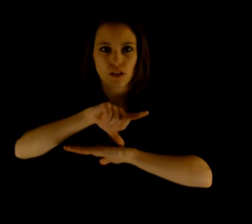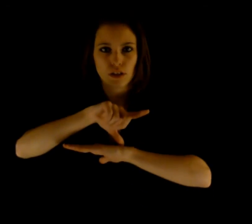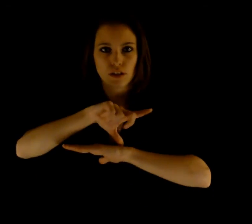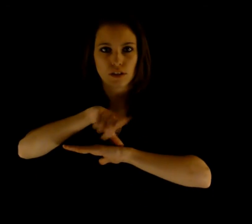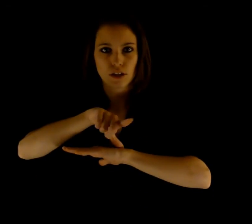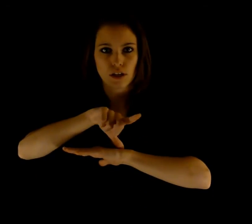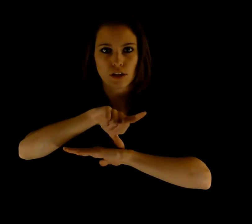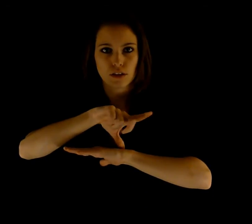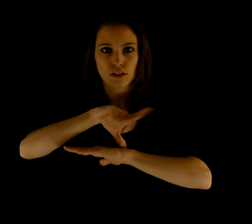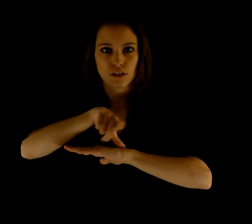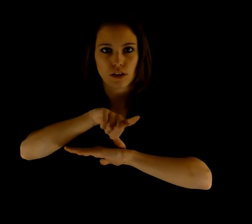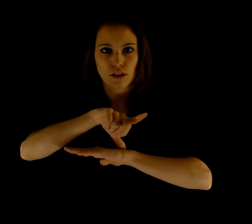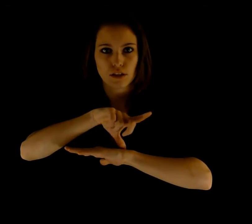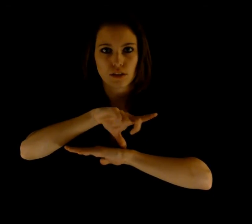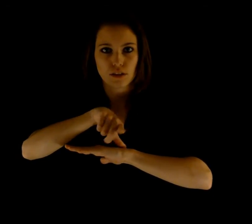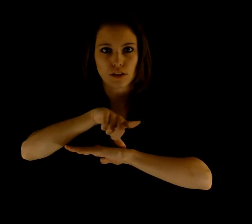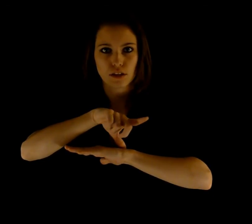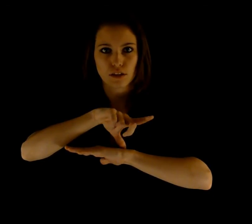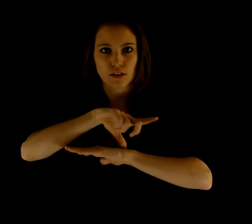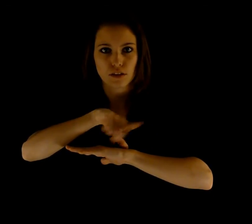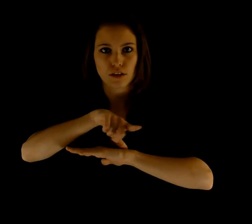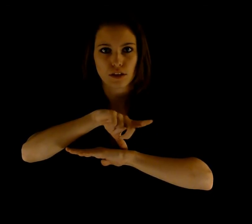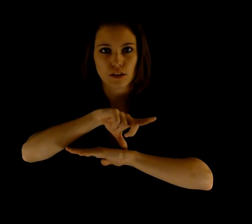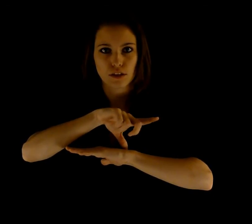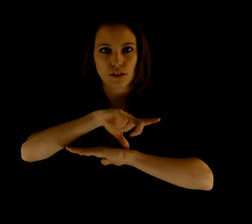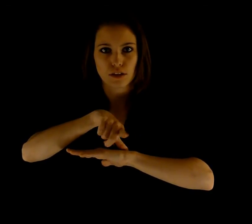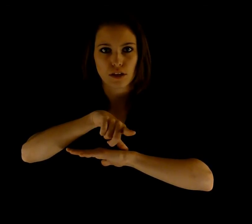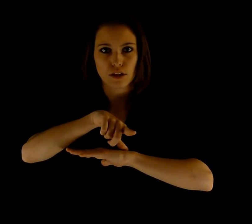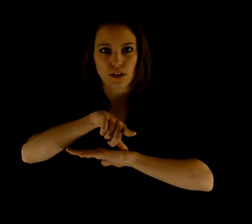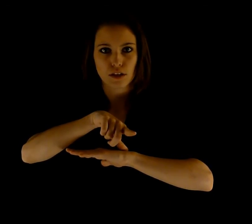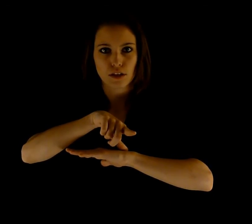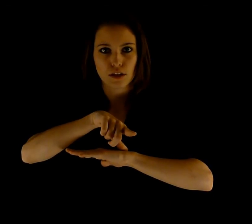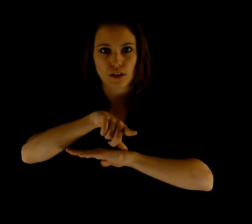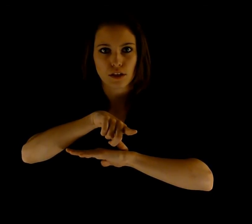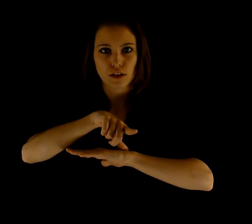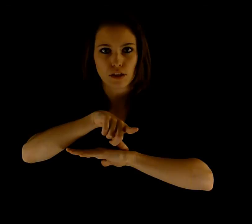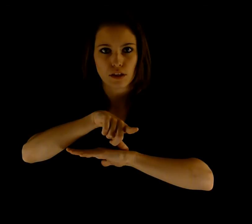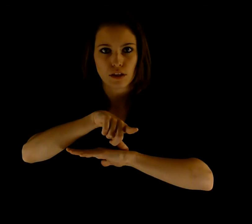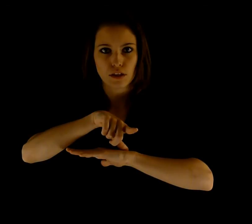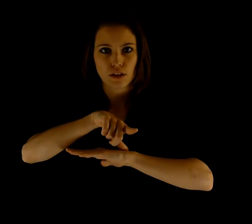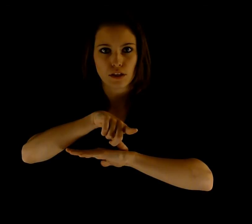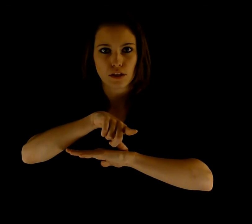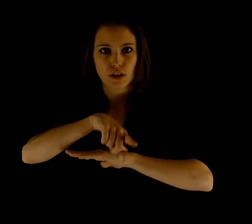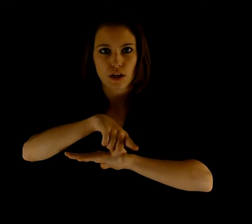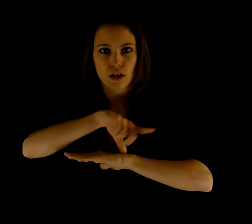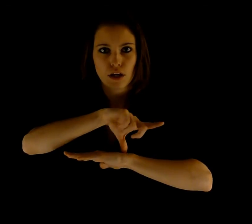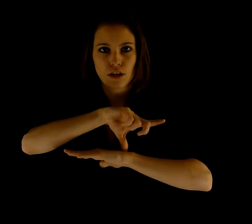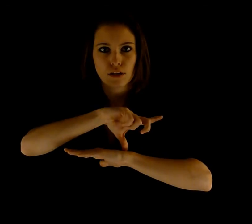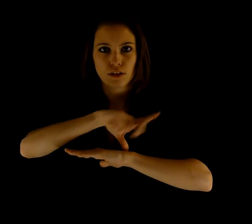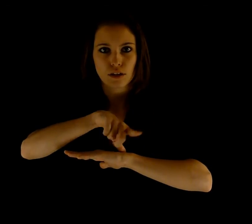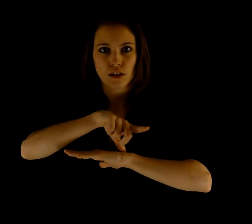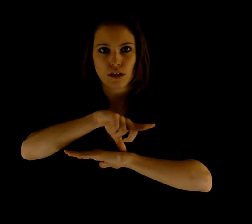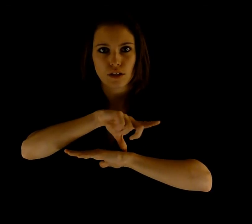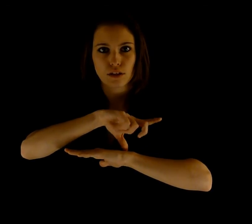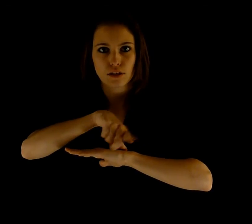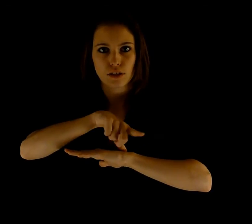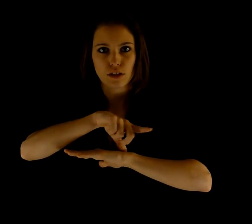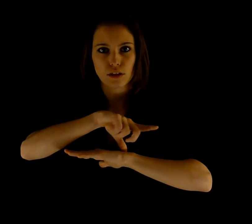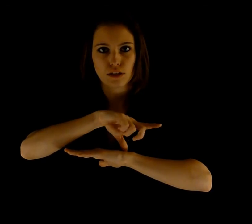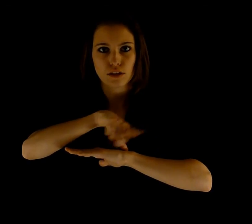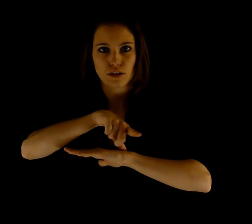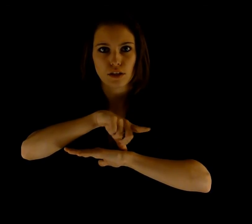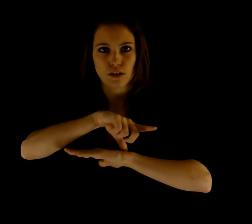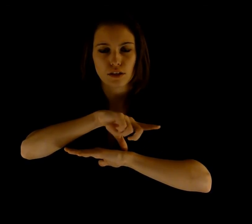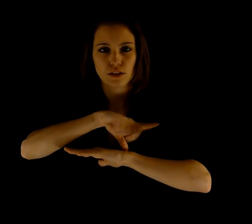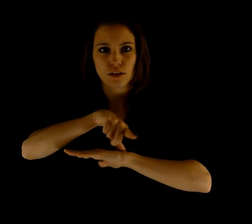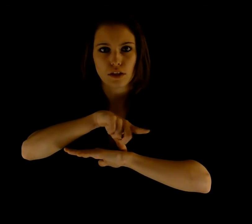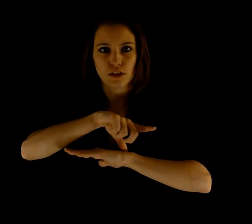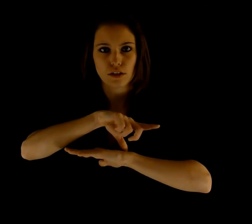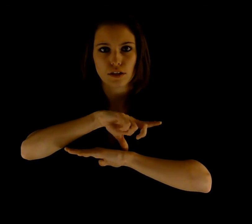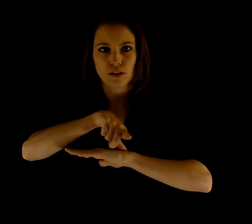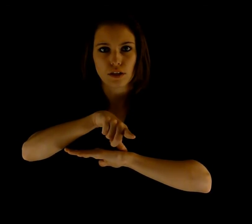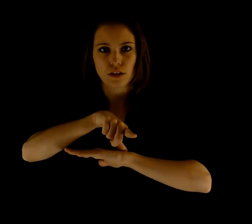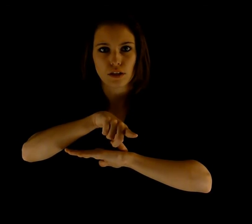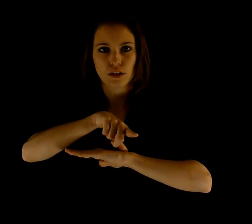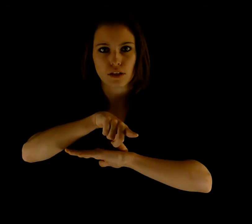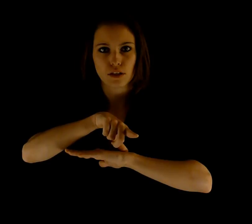TICK+++ Tick-tick-tick-tick-tick